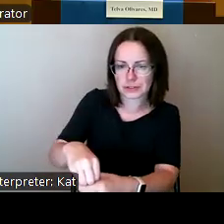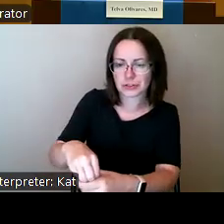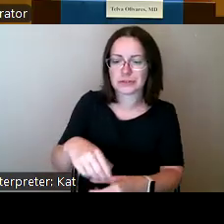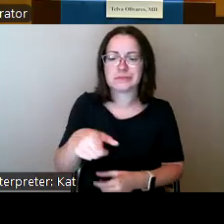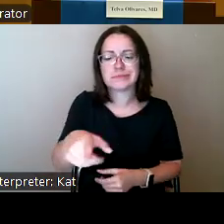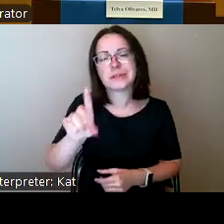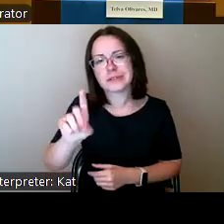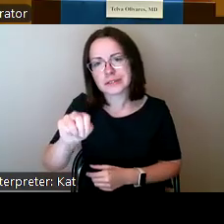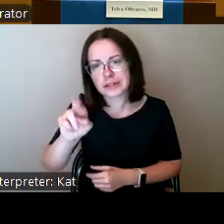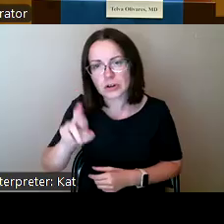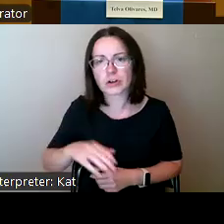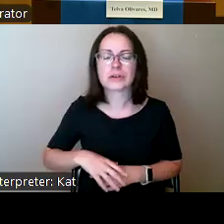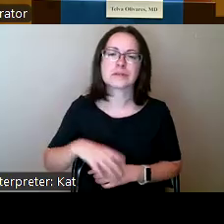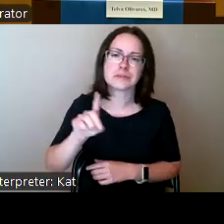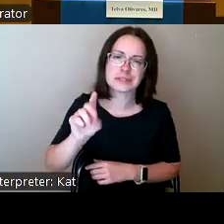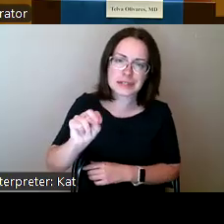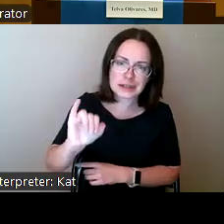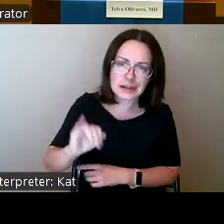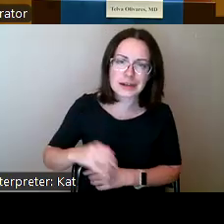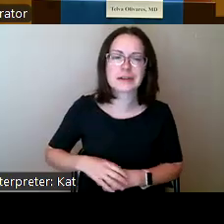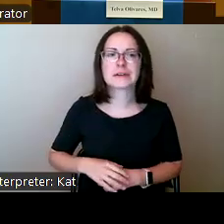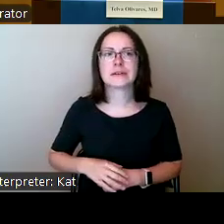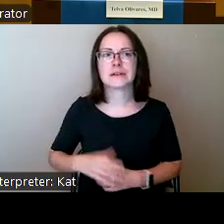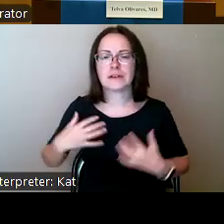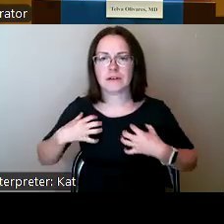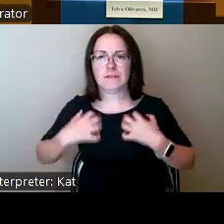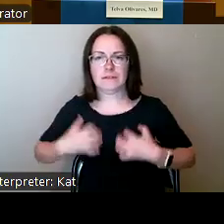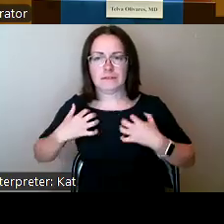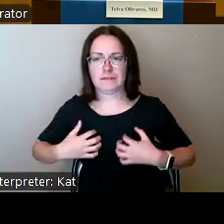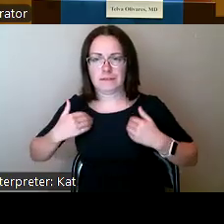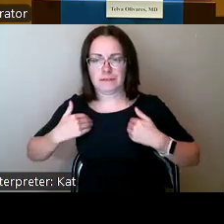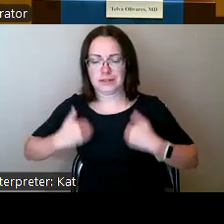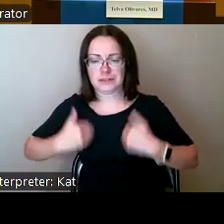DNI. It might be somebody stopping a ventilator, not pursuing further chemotherapy, turning off the